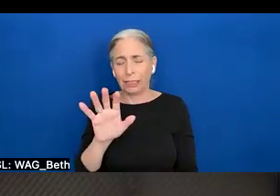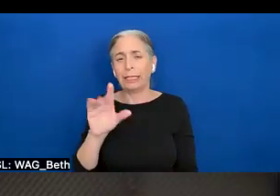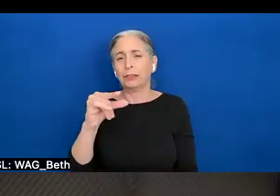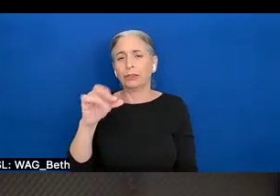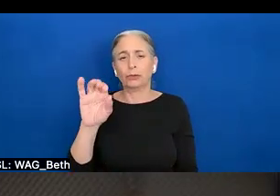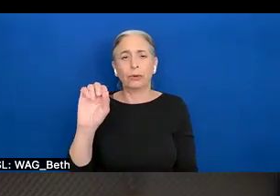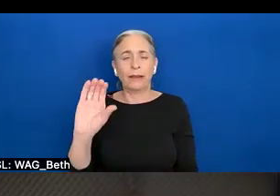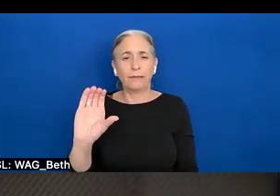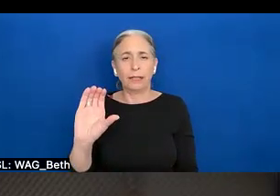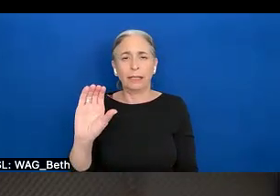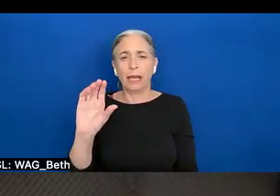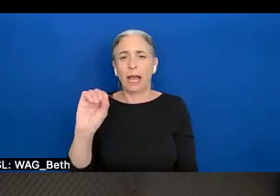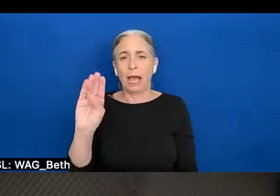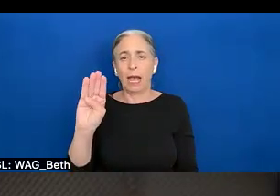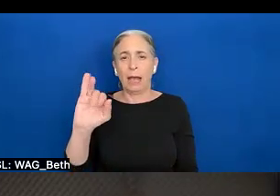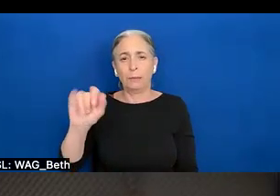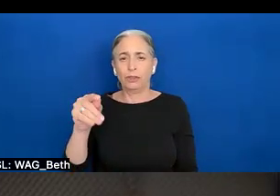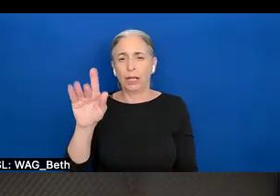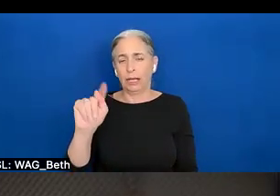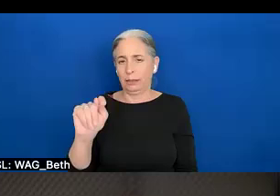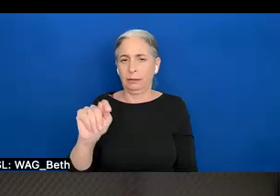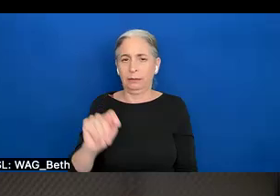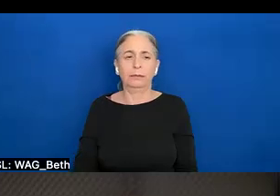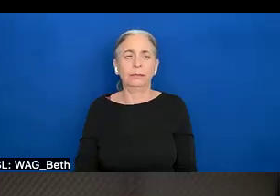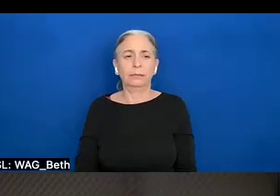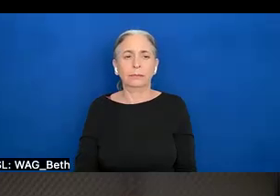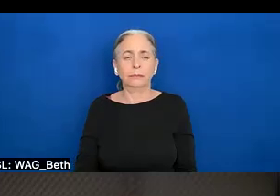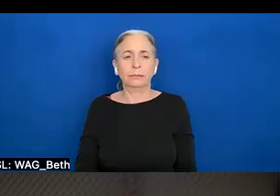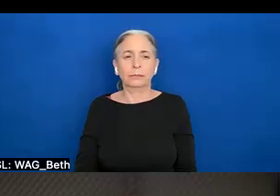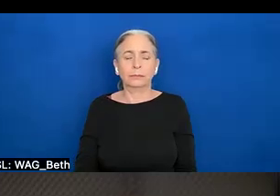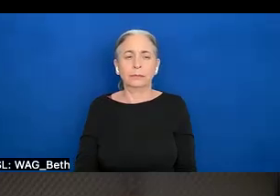And that's an inline object.